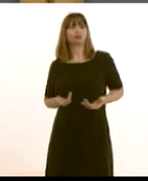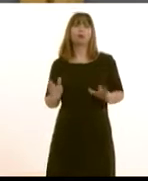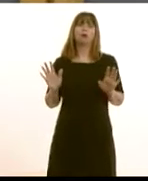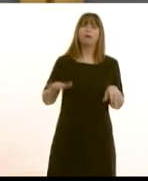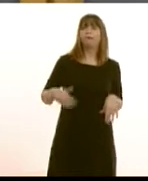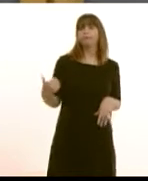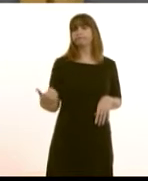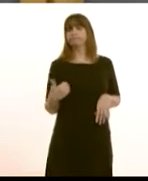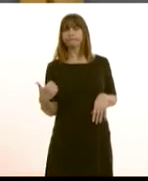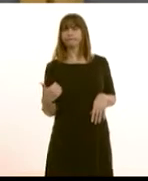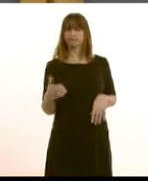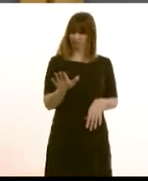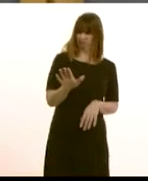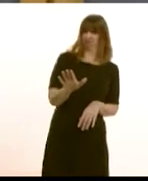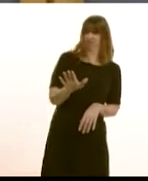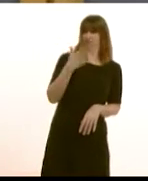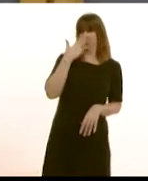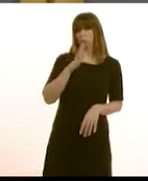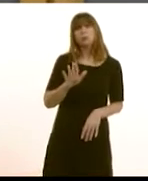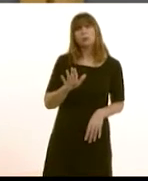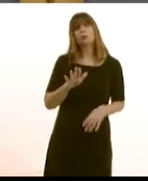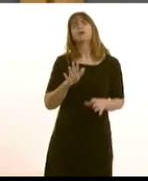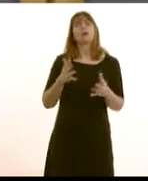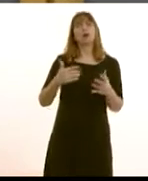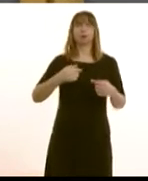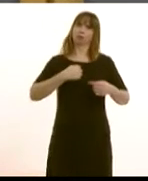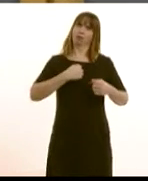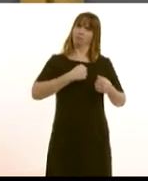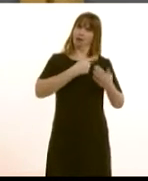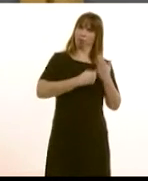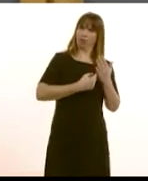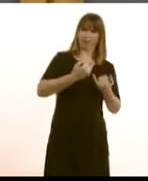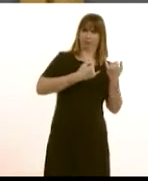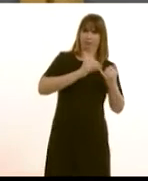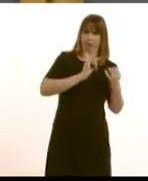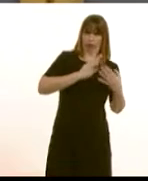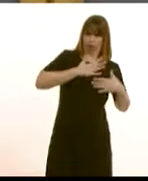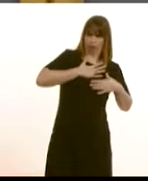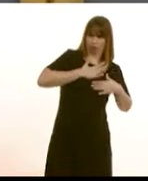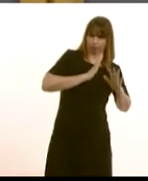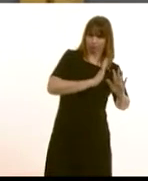is not about Plaid Cymruís policyówe will have plenty of opportunity to discuss Plaid